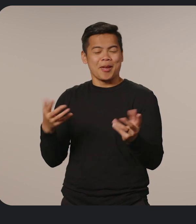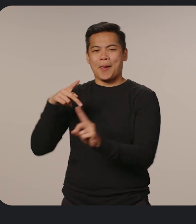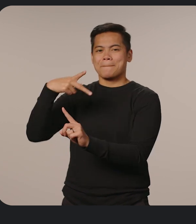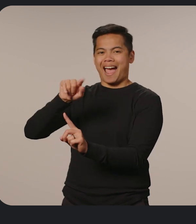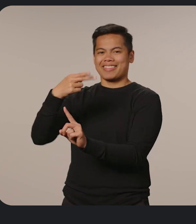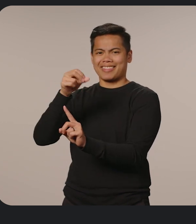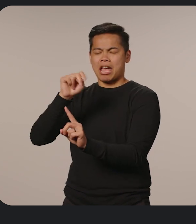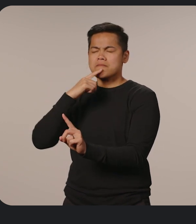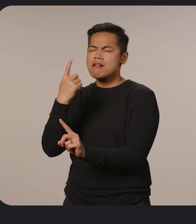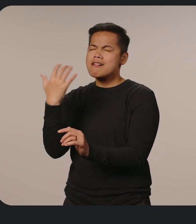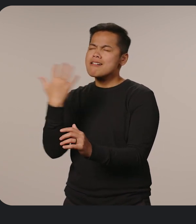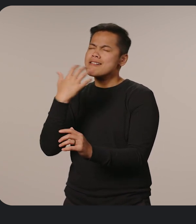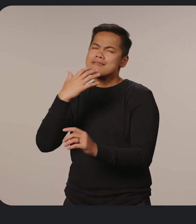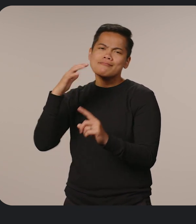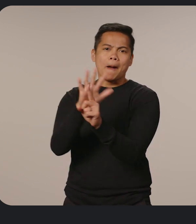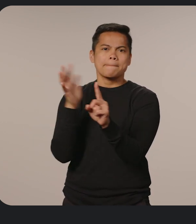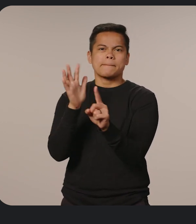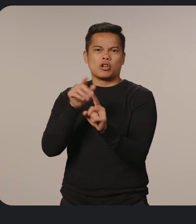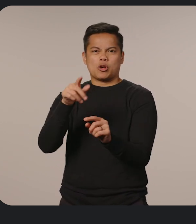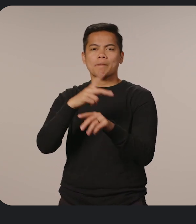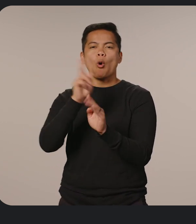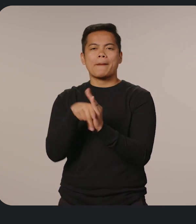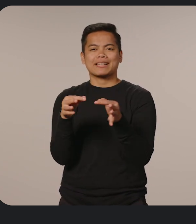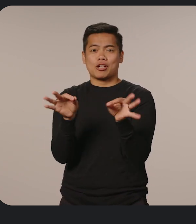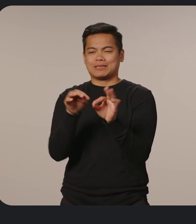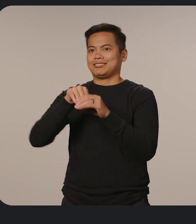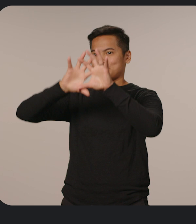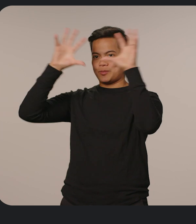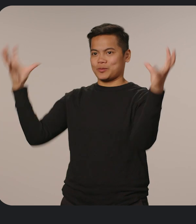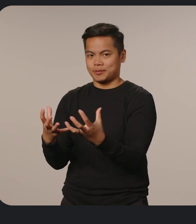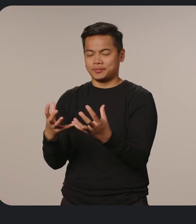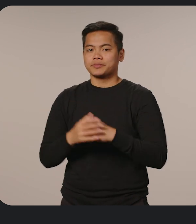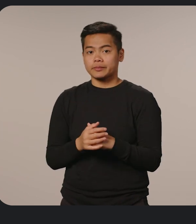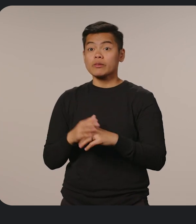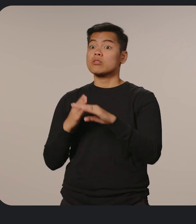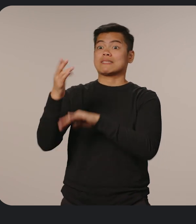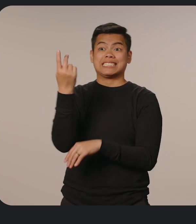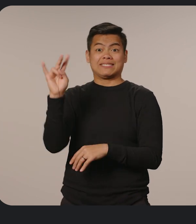python is one of the most popular programming languages in the world over